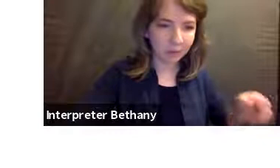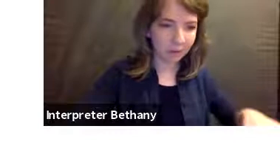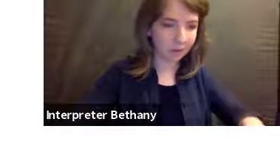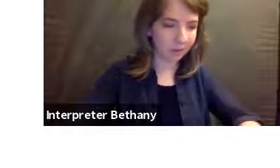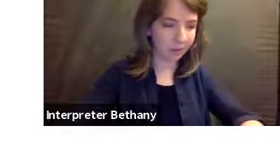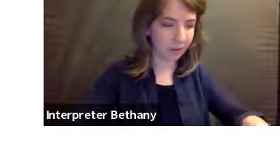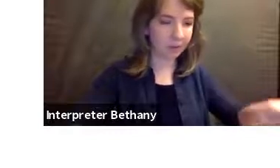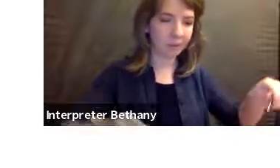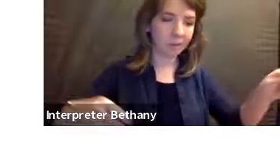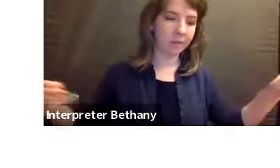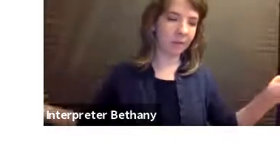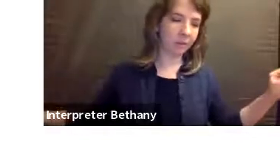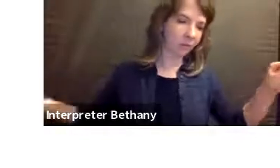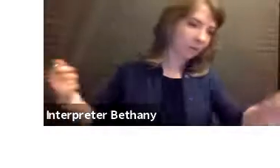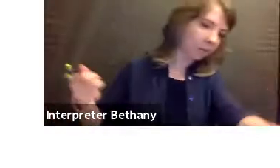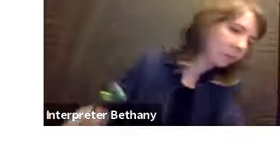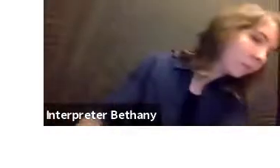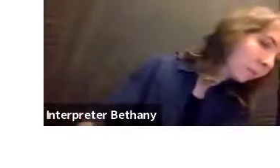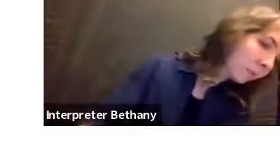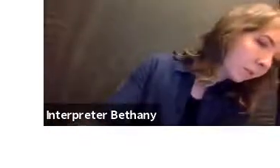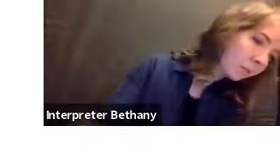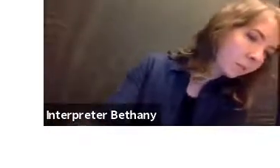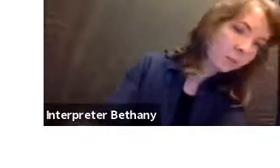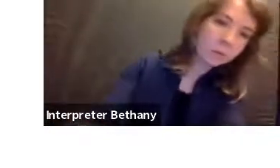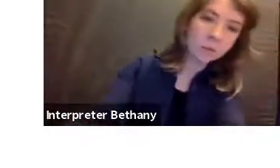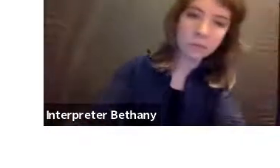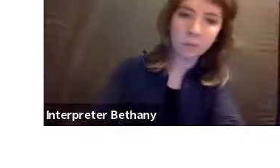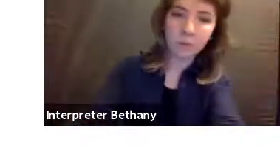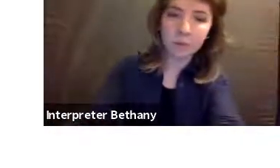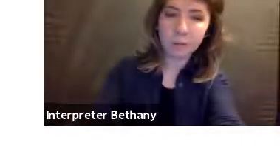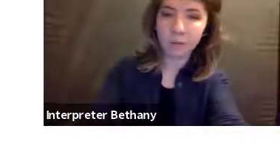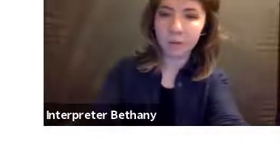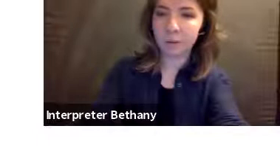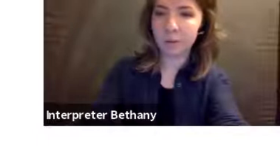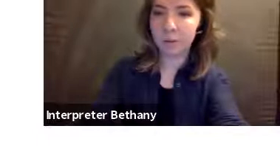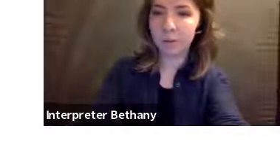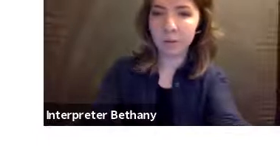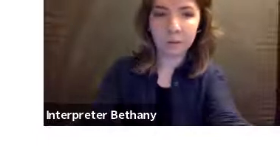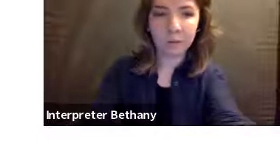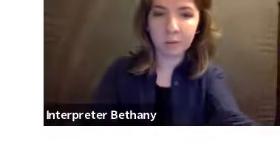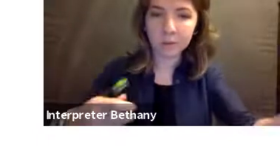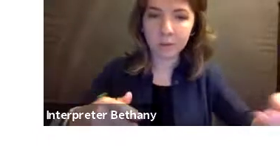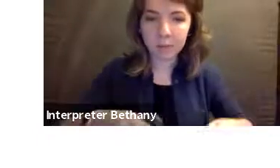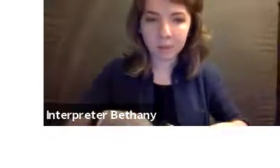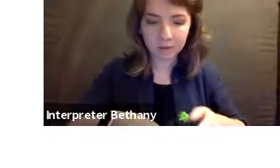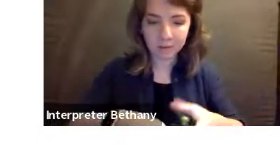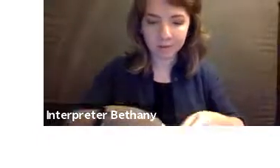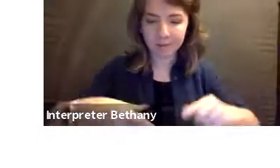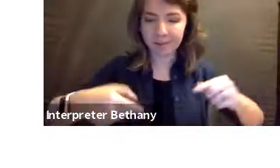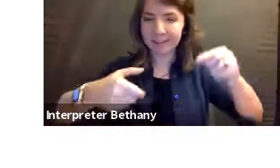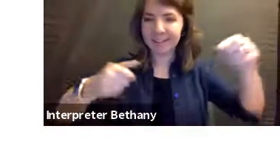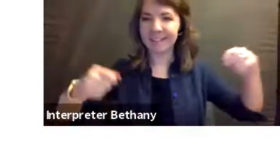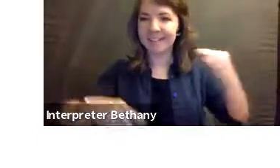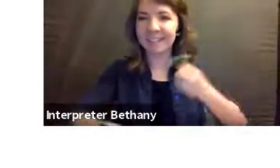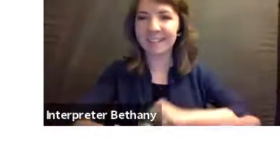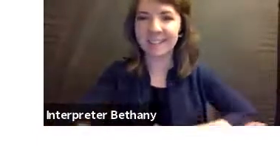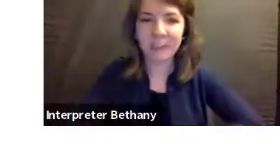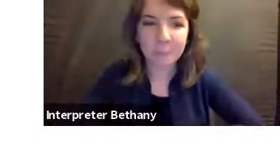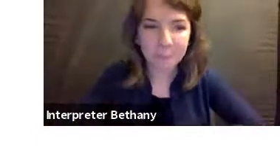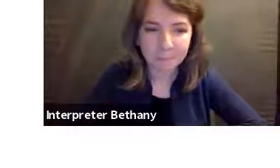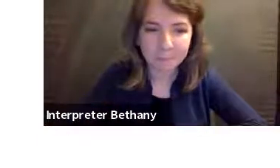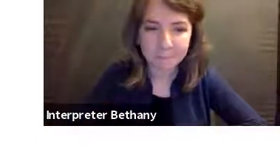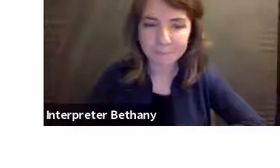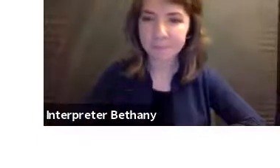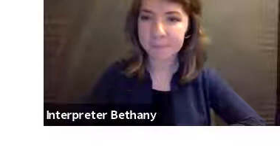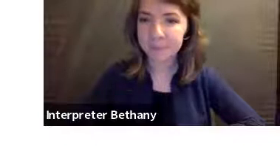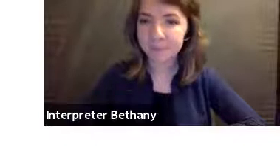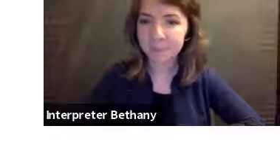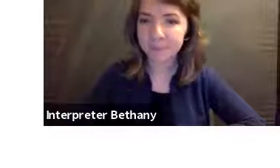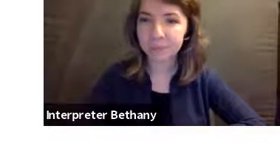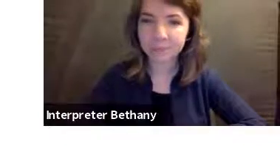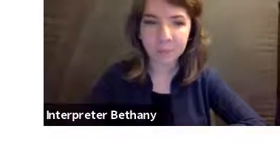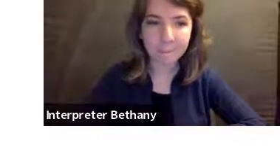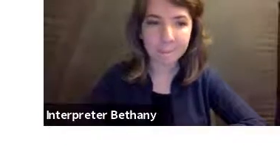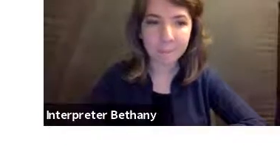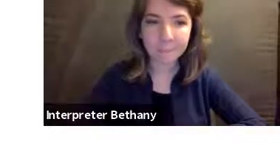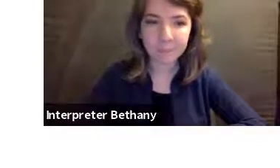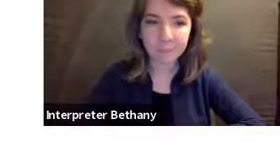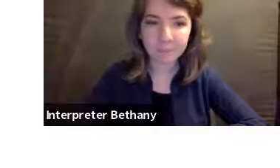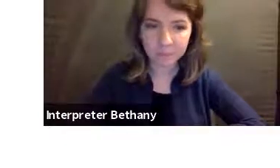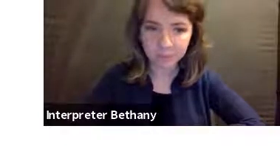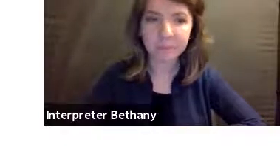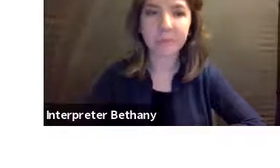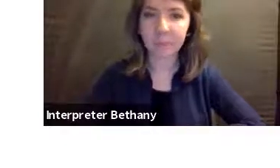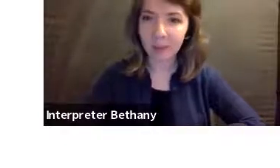Susi Nitzel: And then GABRIELLE IS OUR OTHER interpreter. And so how many, how do you guys prefer to do it because I've been in two, we were giving you co host Judy's you guys can switch the spotlight yourself back and forth.